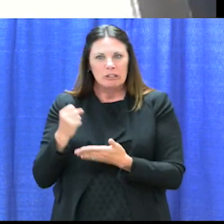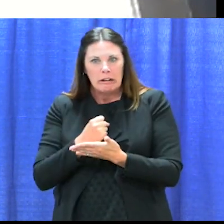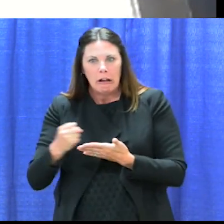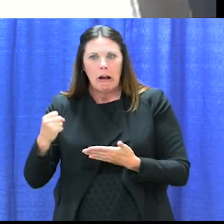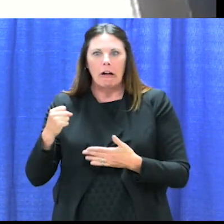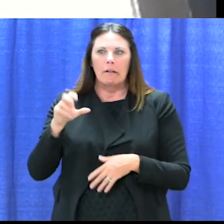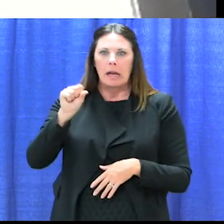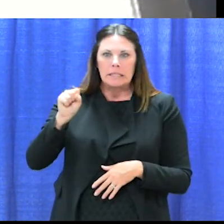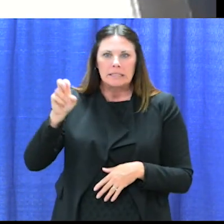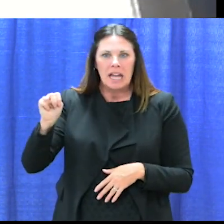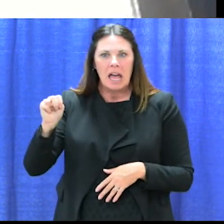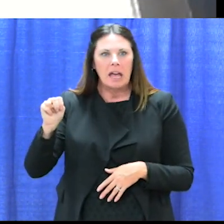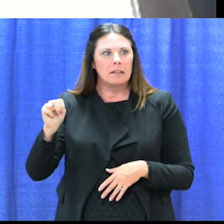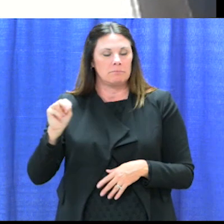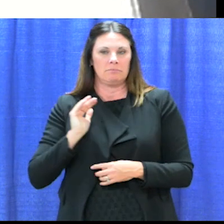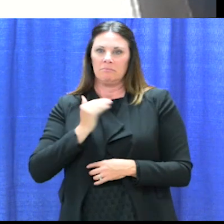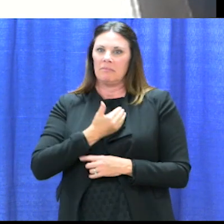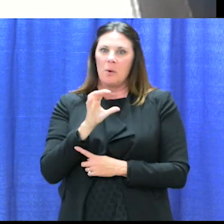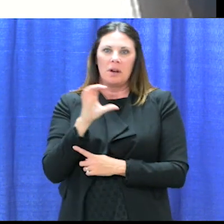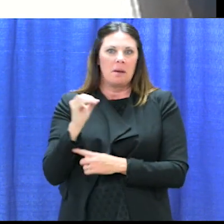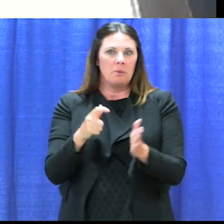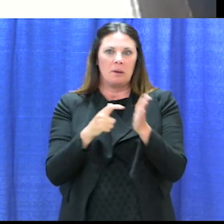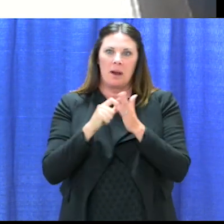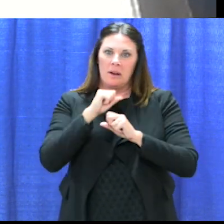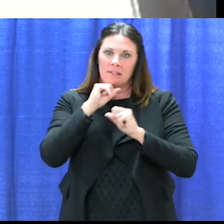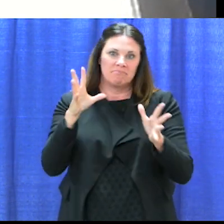don't require a credit or debit card.